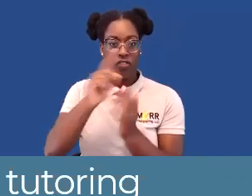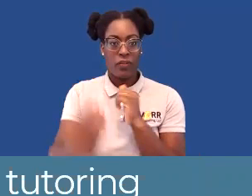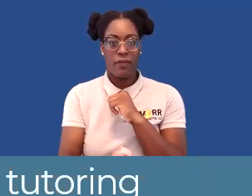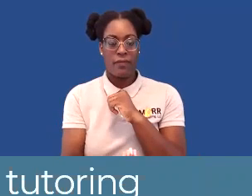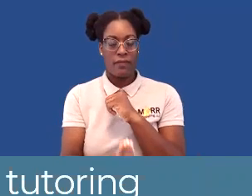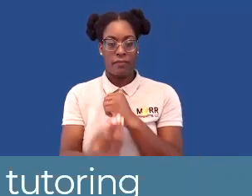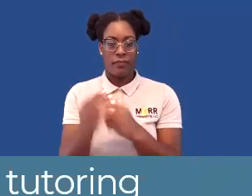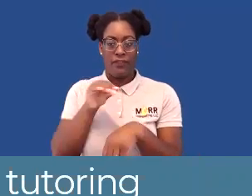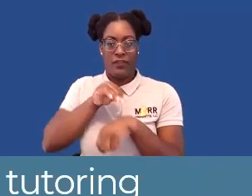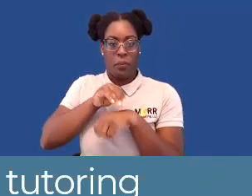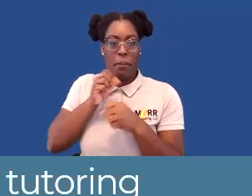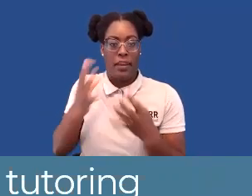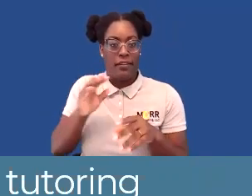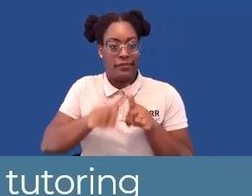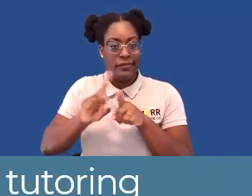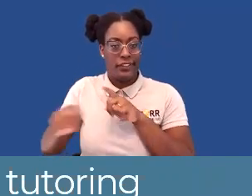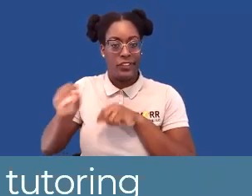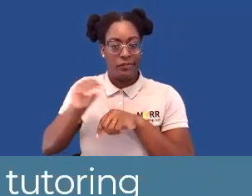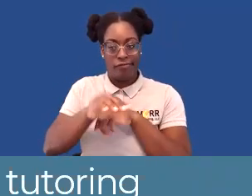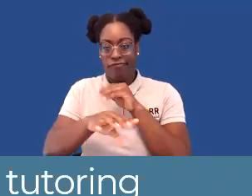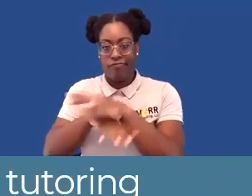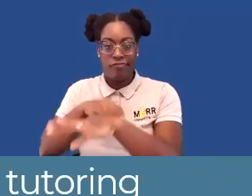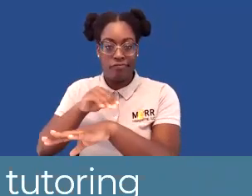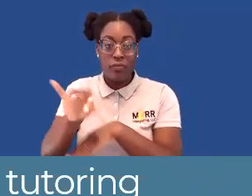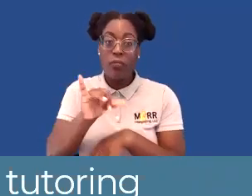as well as kind of learning preferences and needs.